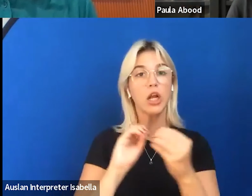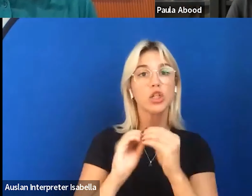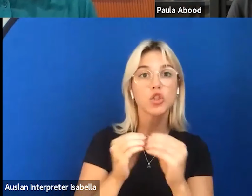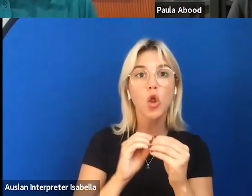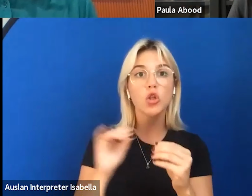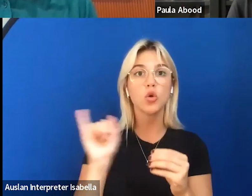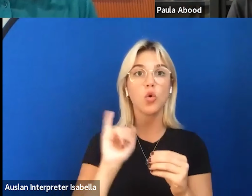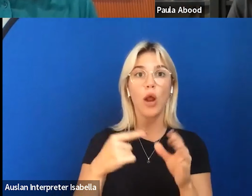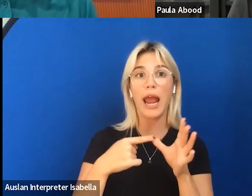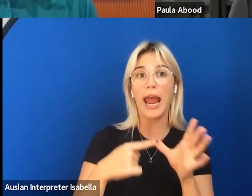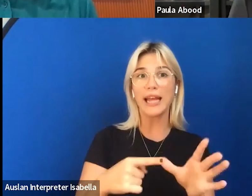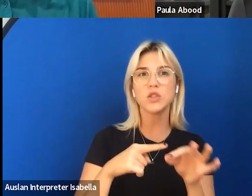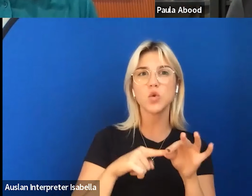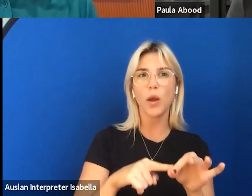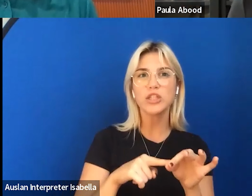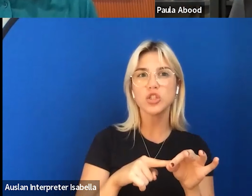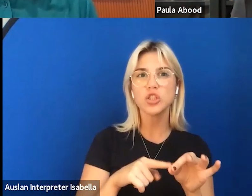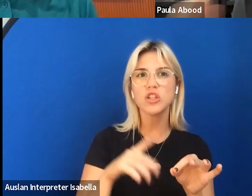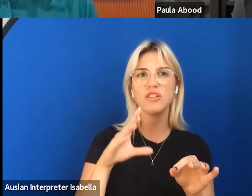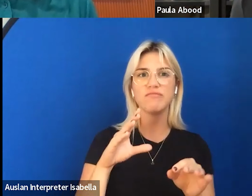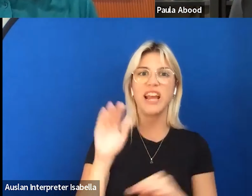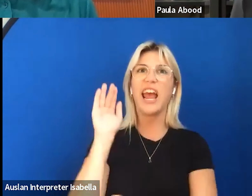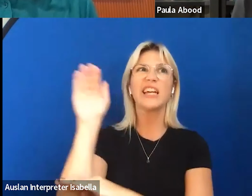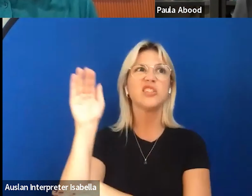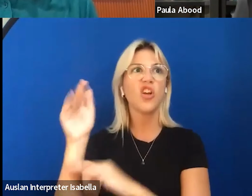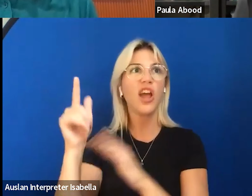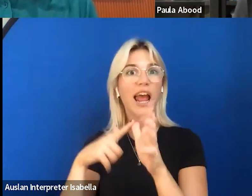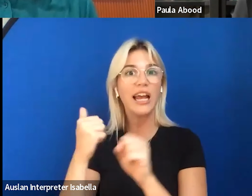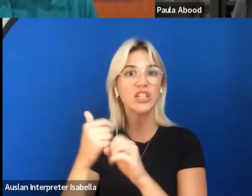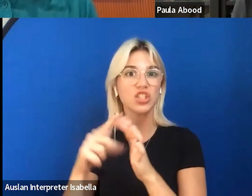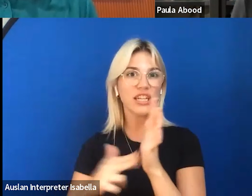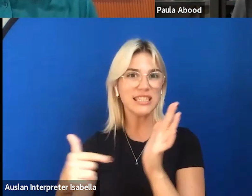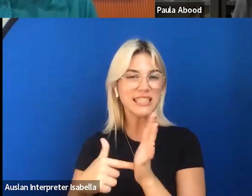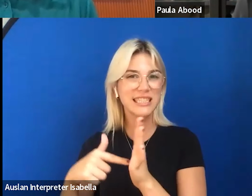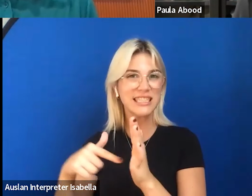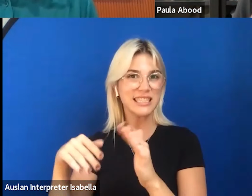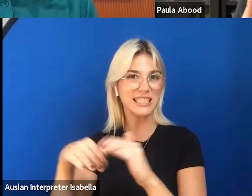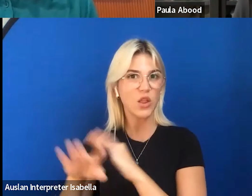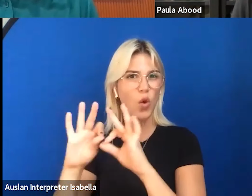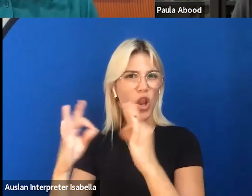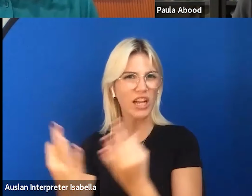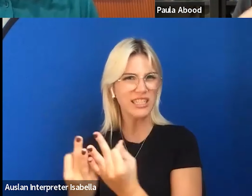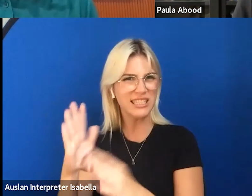External agents often in the organisation set that agenda and I think Trish